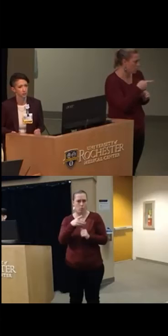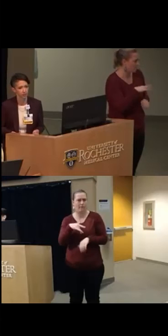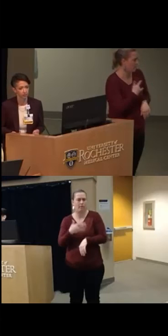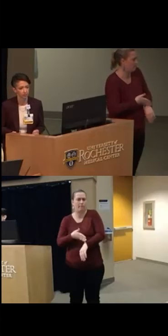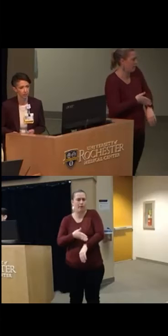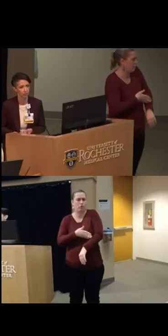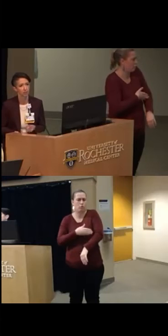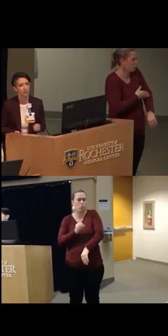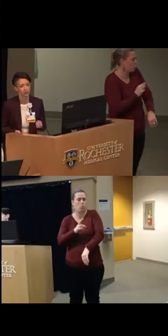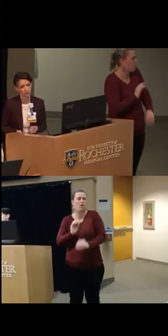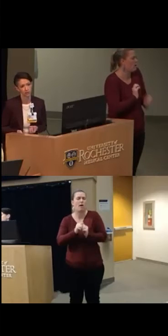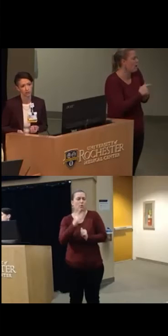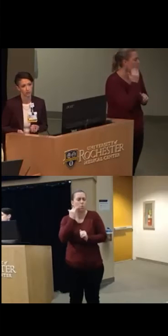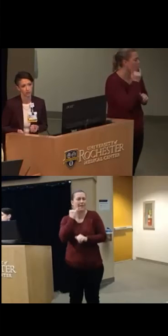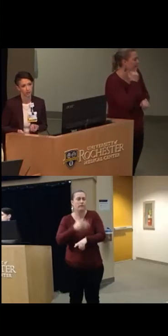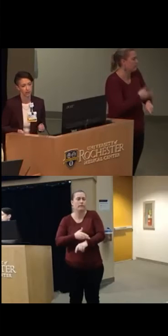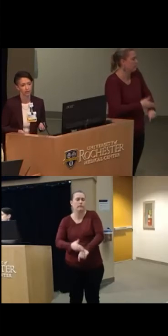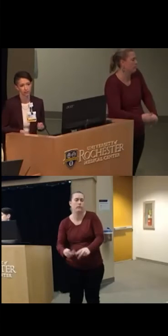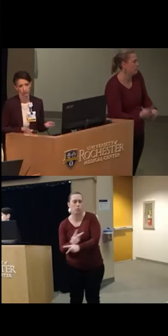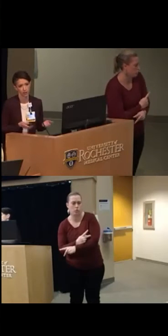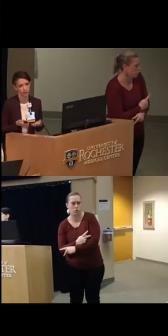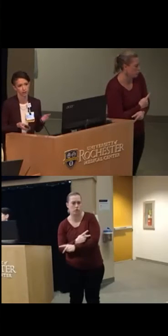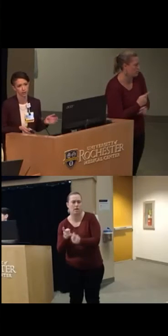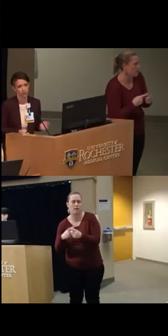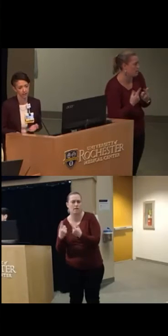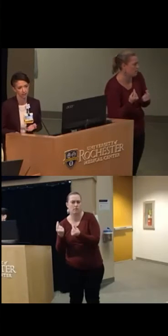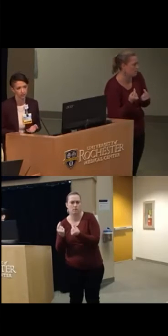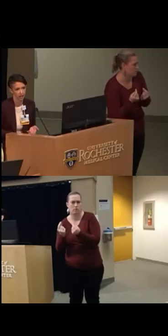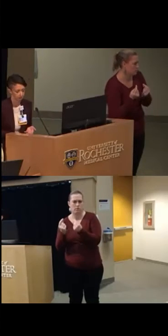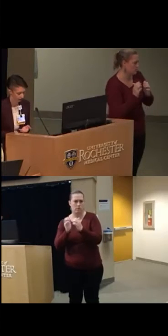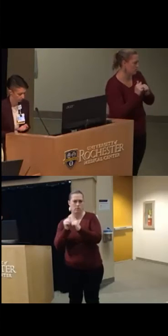worse and what do we need to do to intervene so that you don't start going down path of feeling